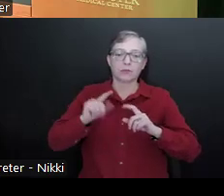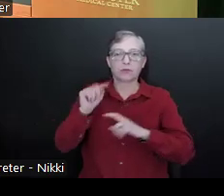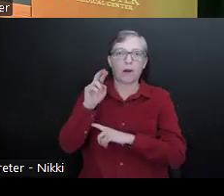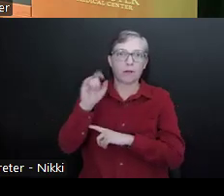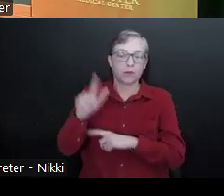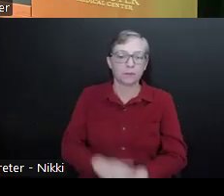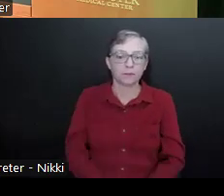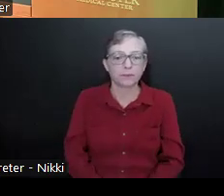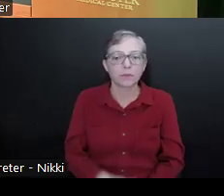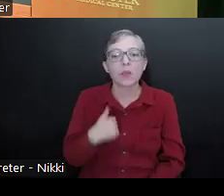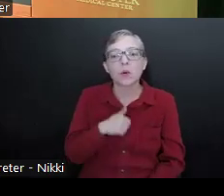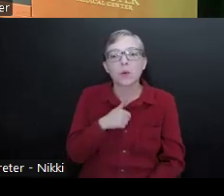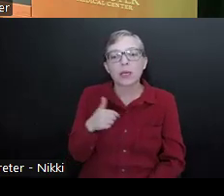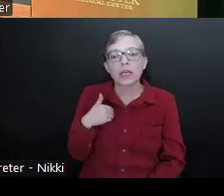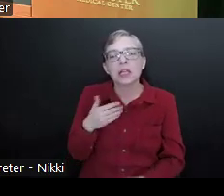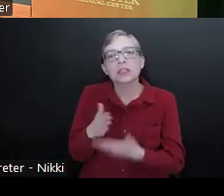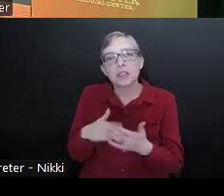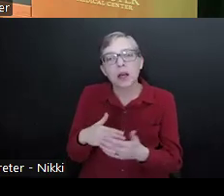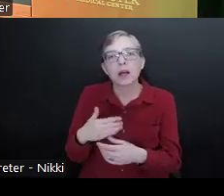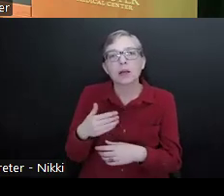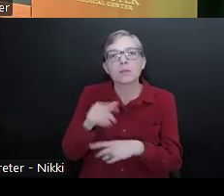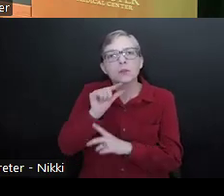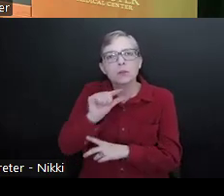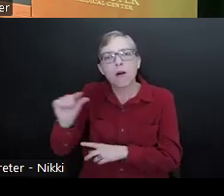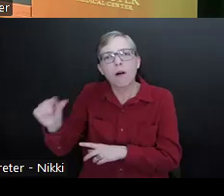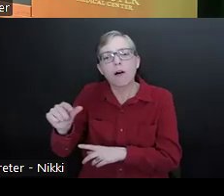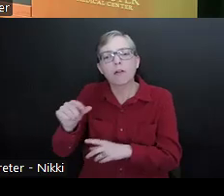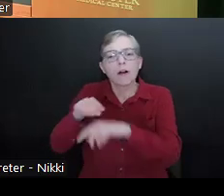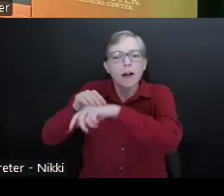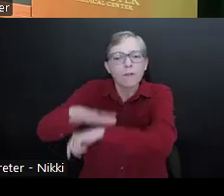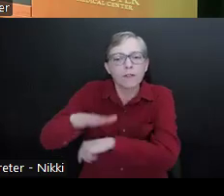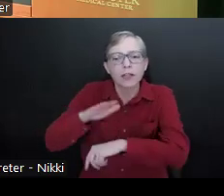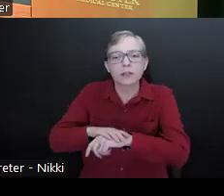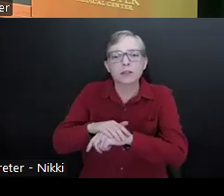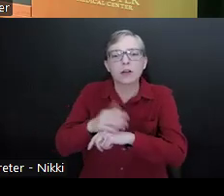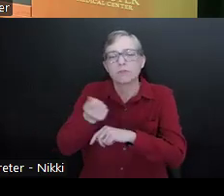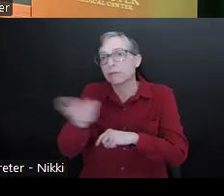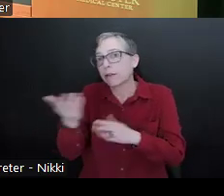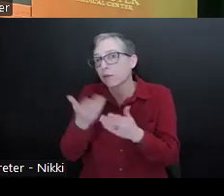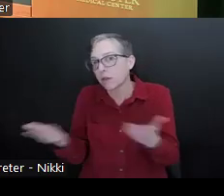effects on a number of things as well as kind of some small you know even kind of like bigger